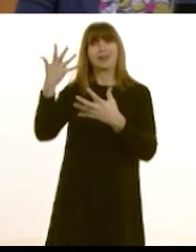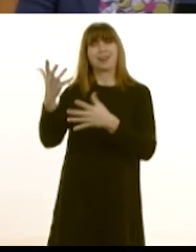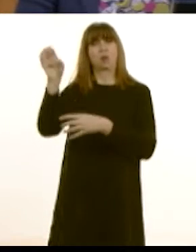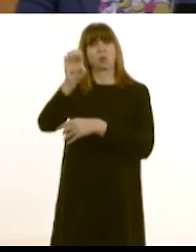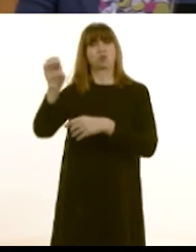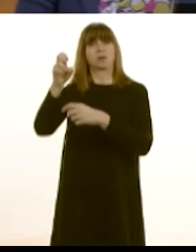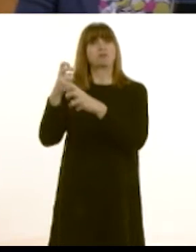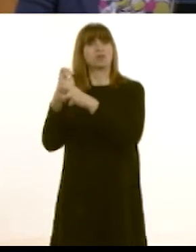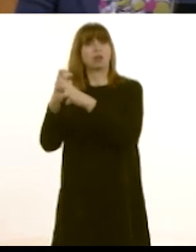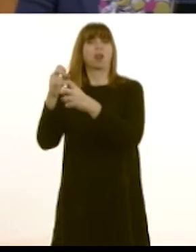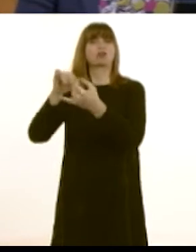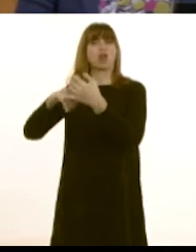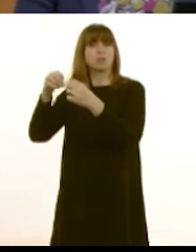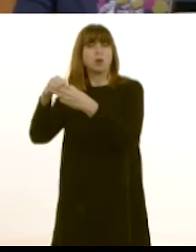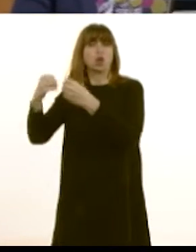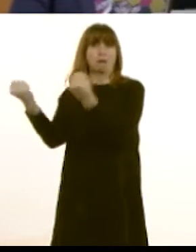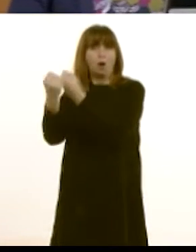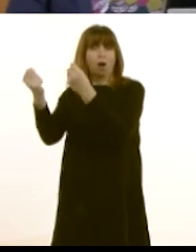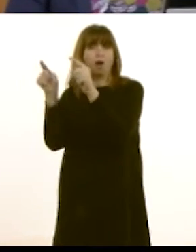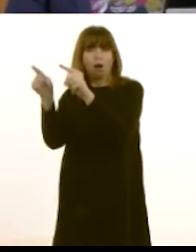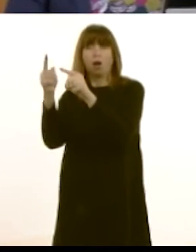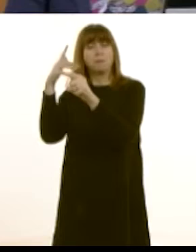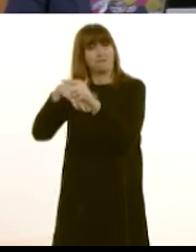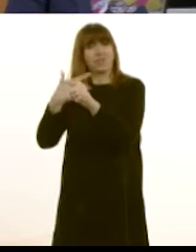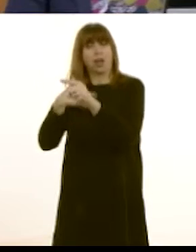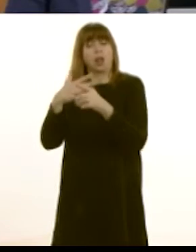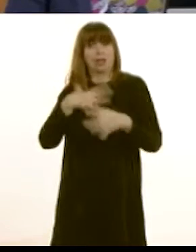But she and I will both agree that thereís a lot wrong with the structure of the UK as well that needs reform.